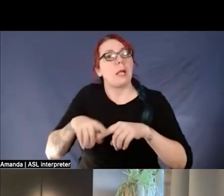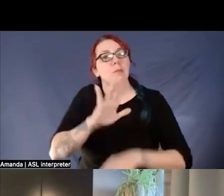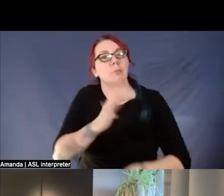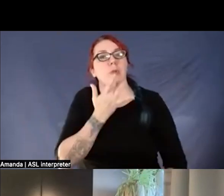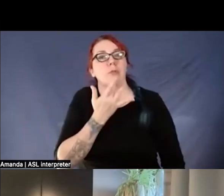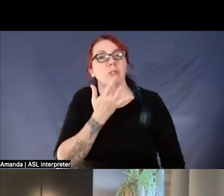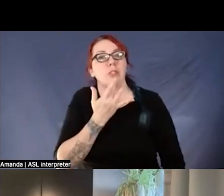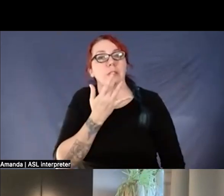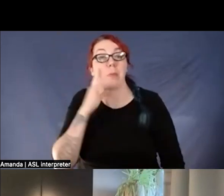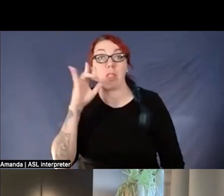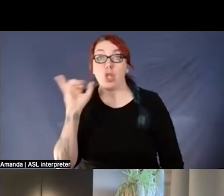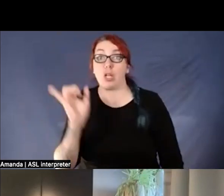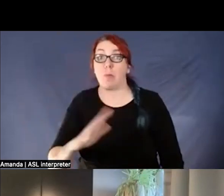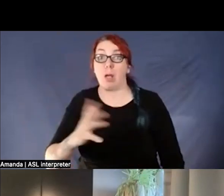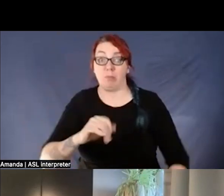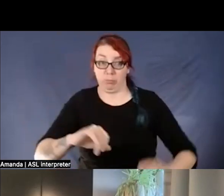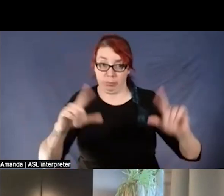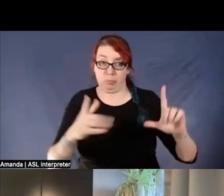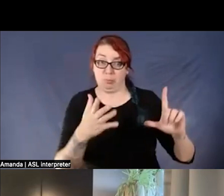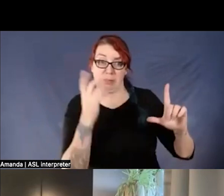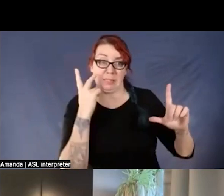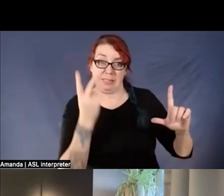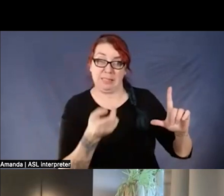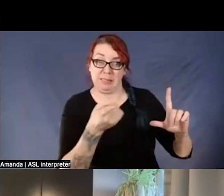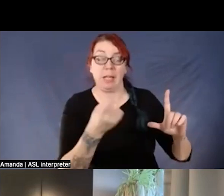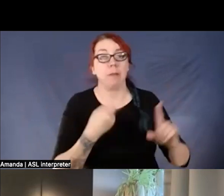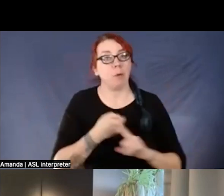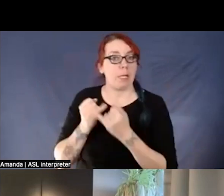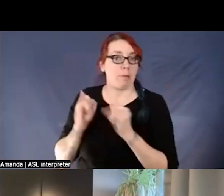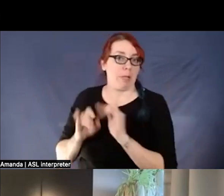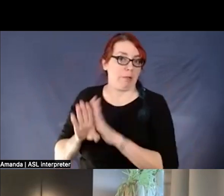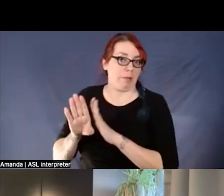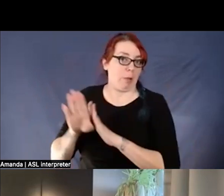It's a free tool posted online by an independent developer. This is what it looks like. Very, very